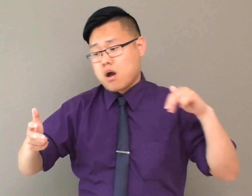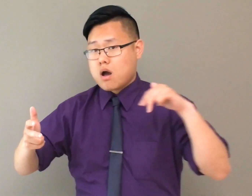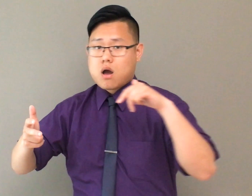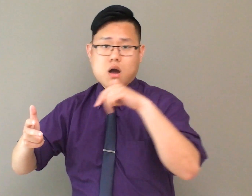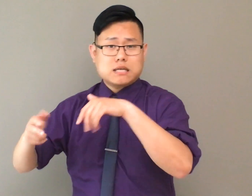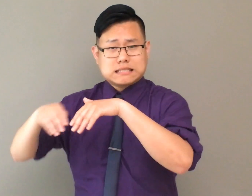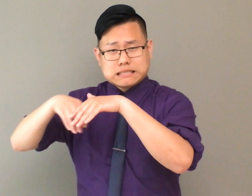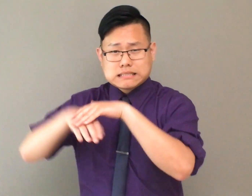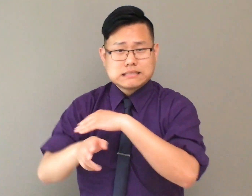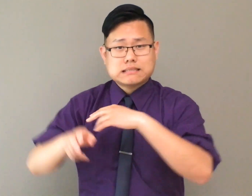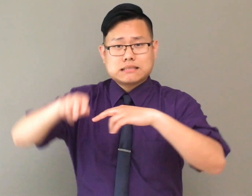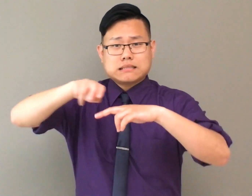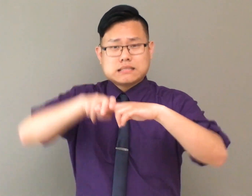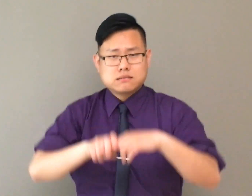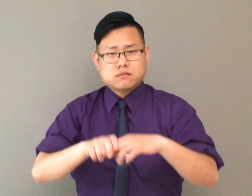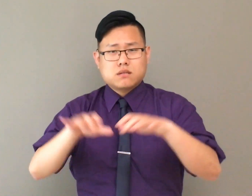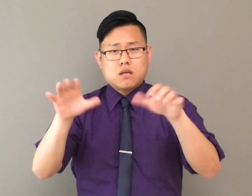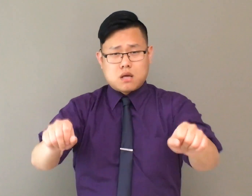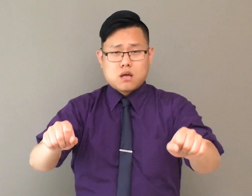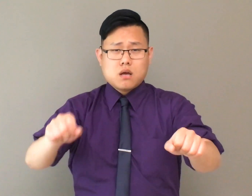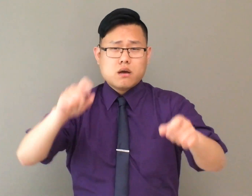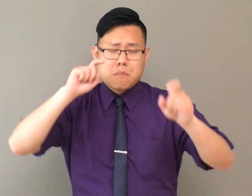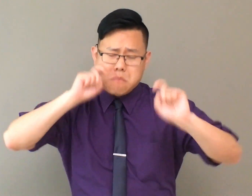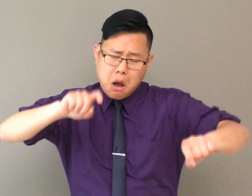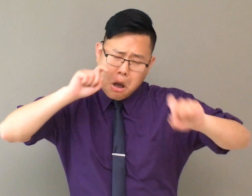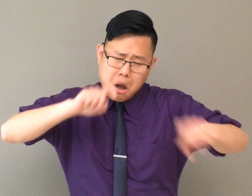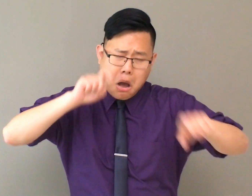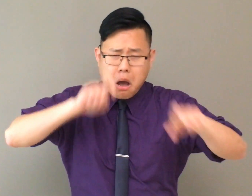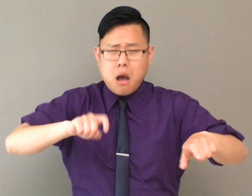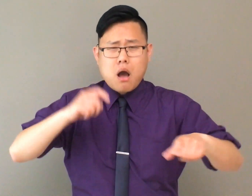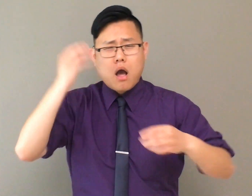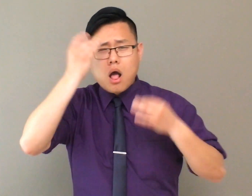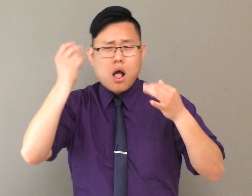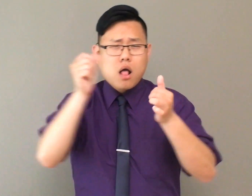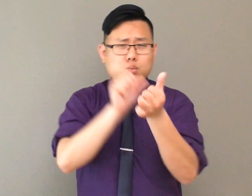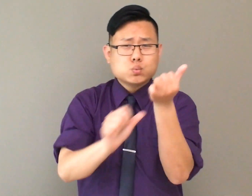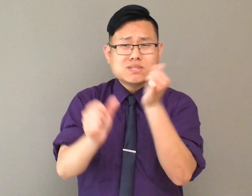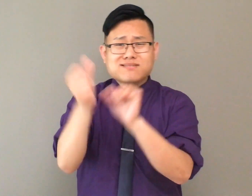Cam got into his car one night through a haze of tears, thinking about taking his own life. He